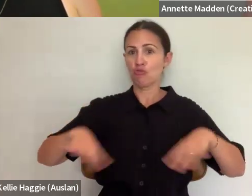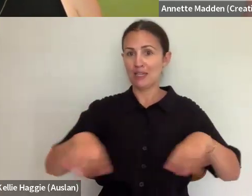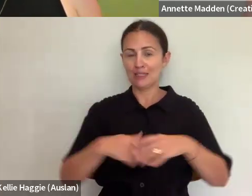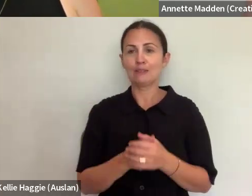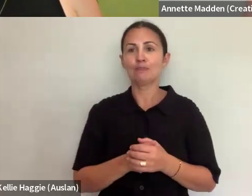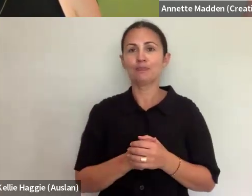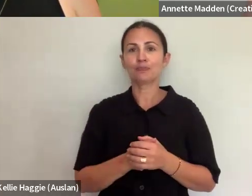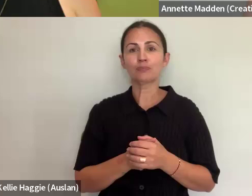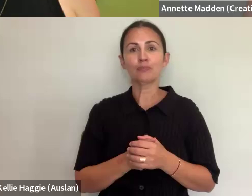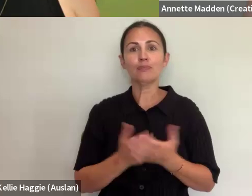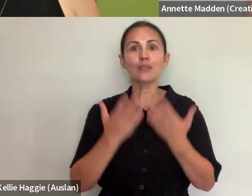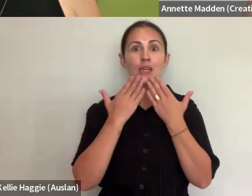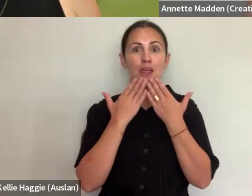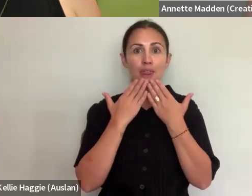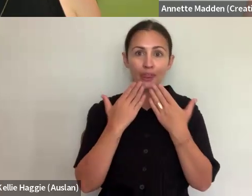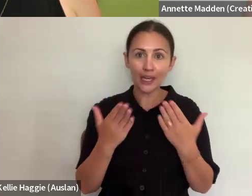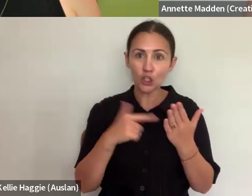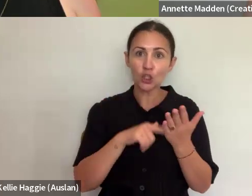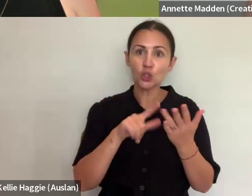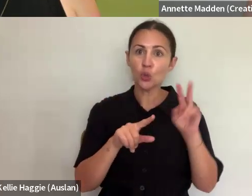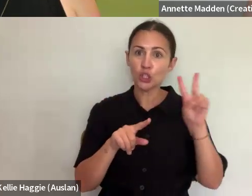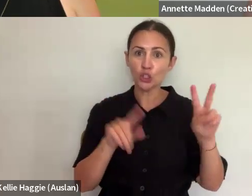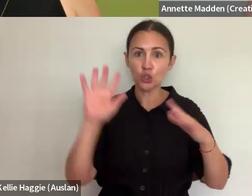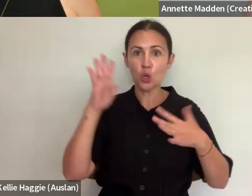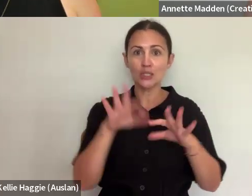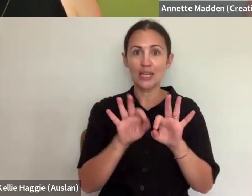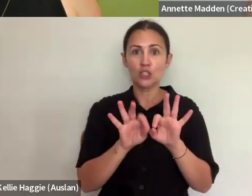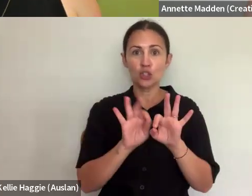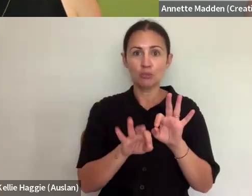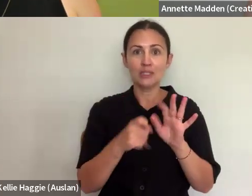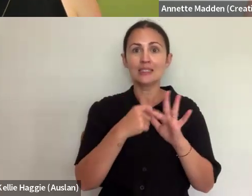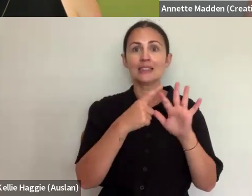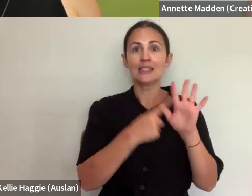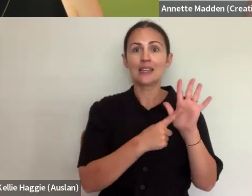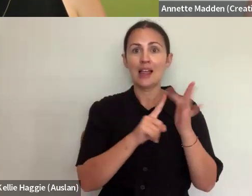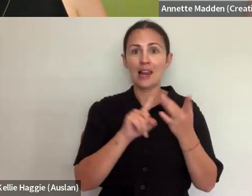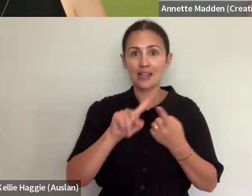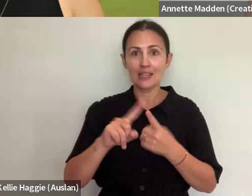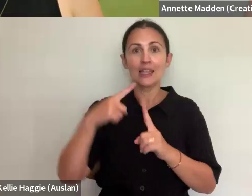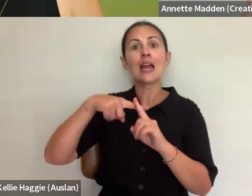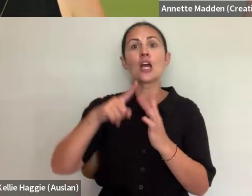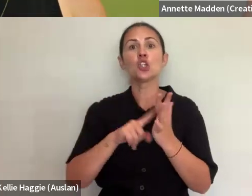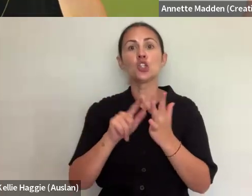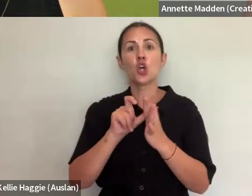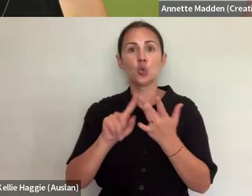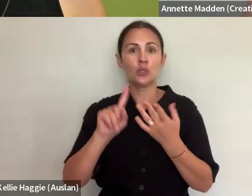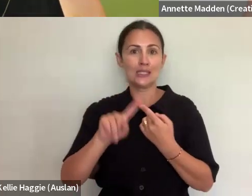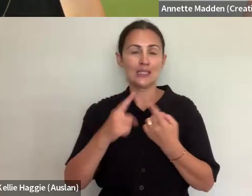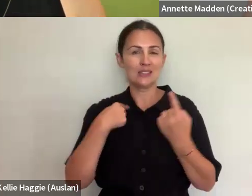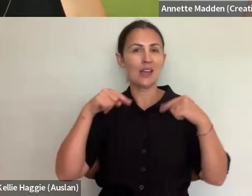I am wearing dark brown glasses and a black and white chequered dress. Thank you to our AUSLAN interpreters today